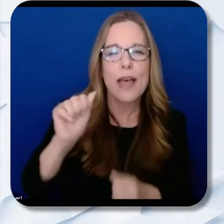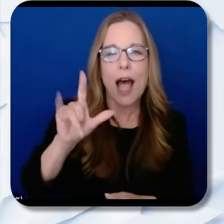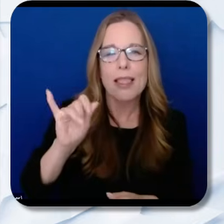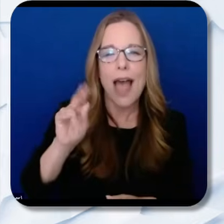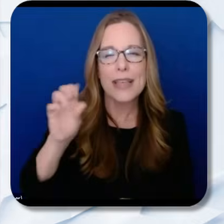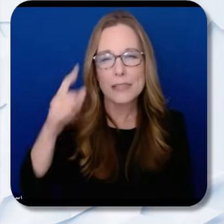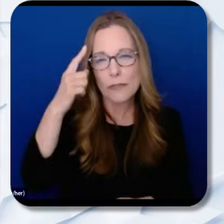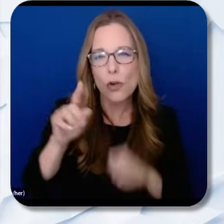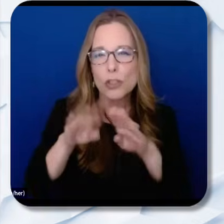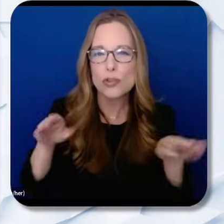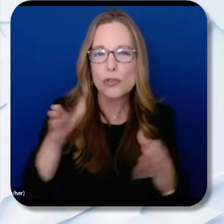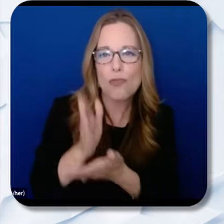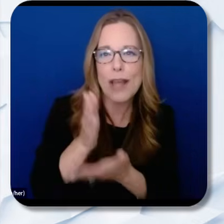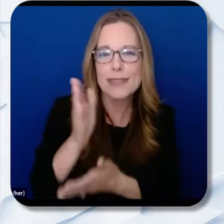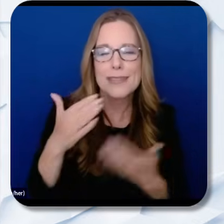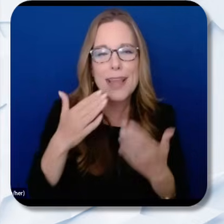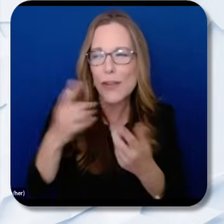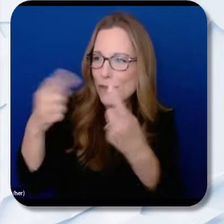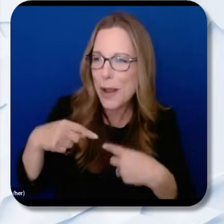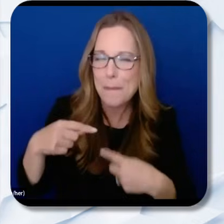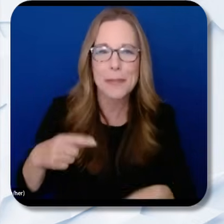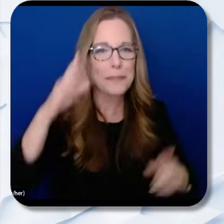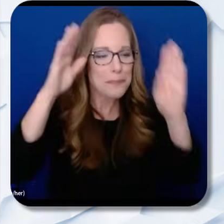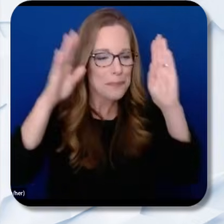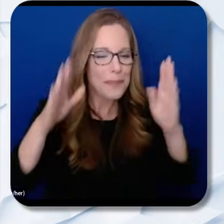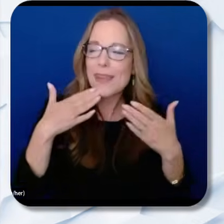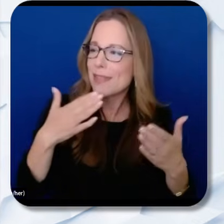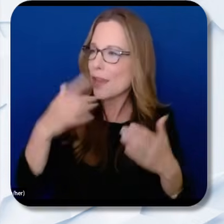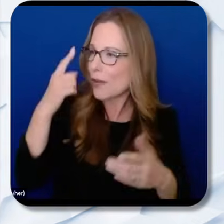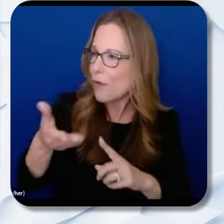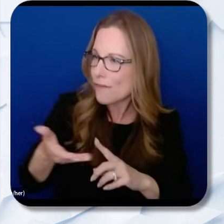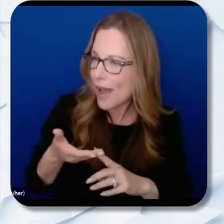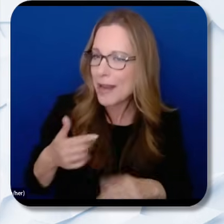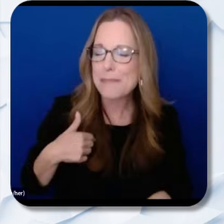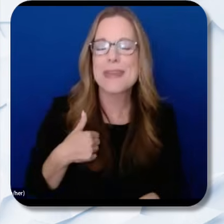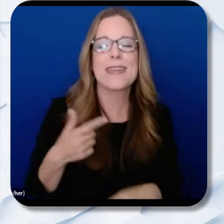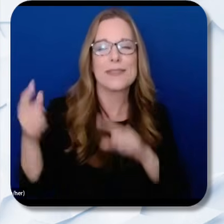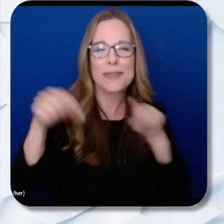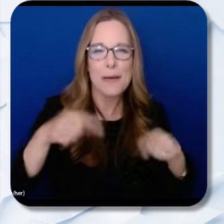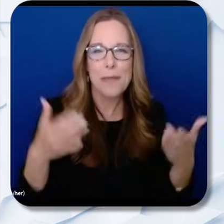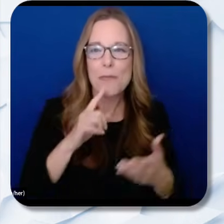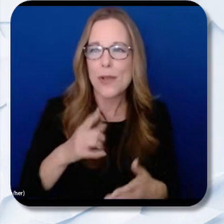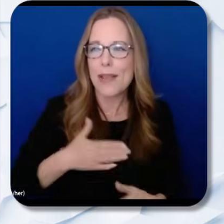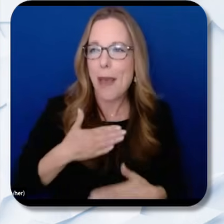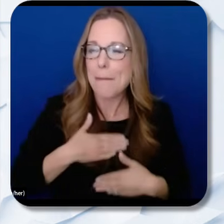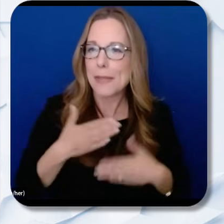[Zachariah Oquenda] Thank you. Hello all. Thanks for inviting me, and I'm really glad to be here and